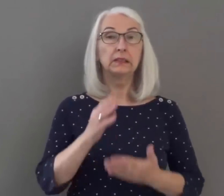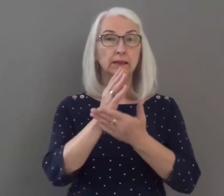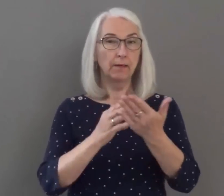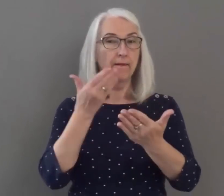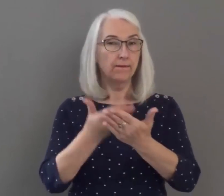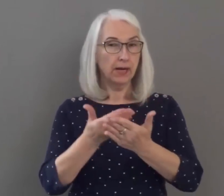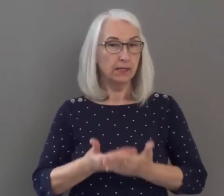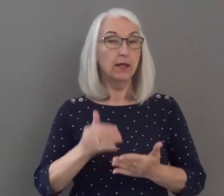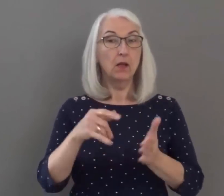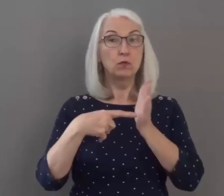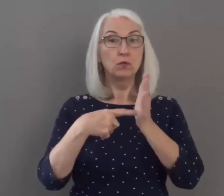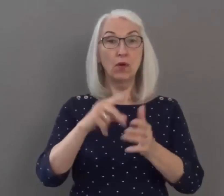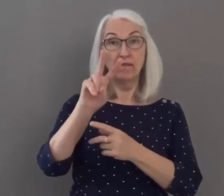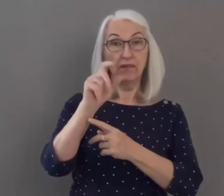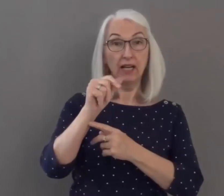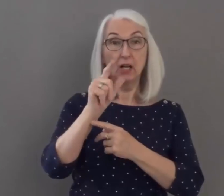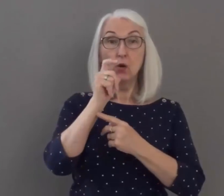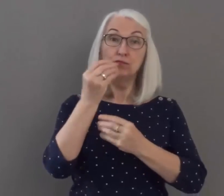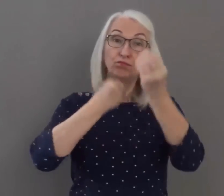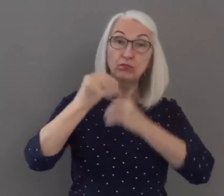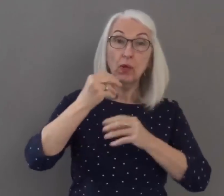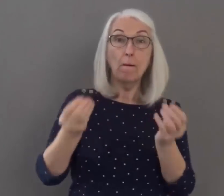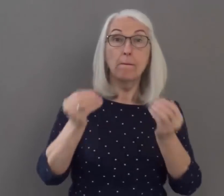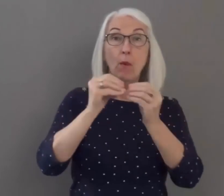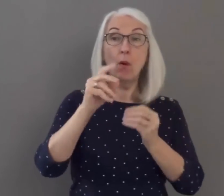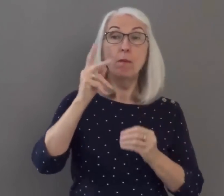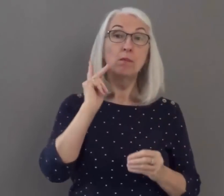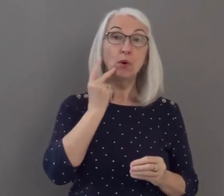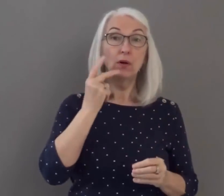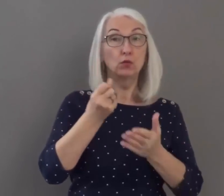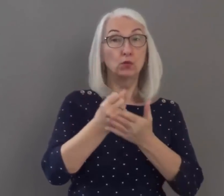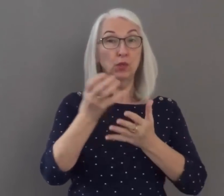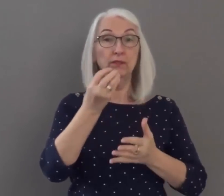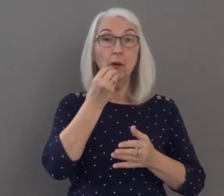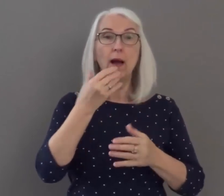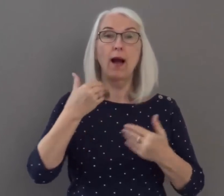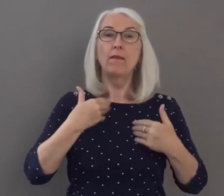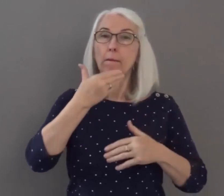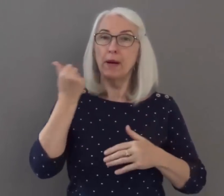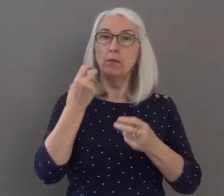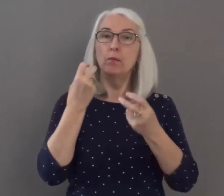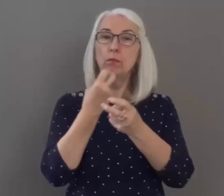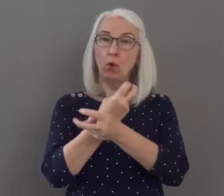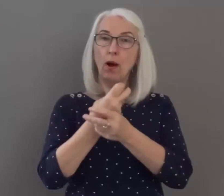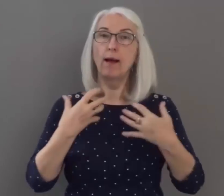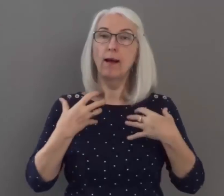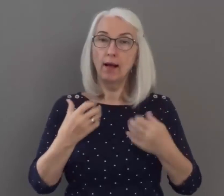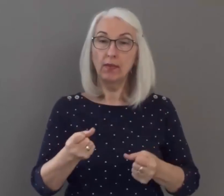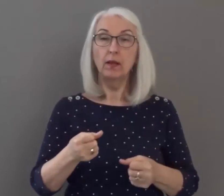Some evidence shows that vegans who eat more protein-rich foods have better bone health.